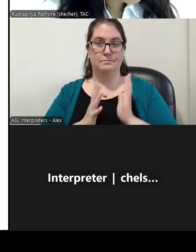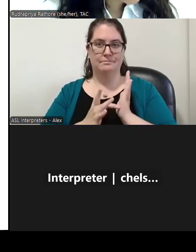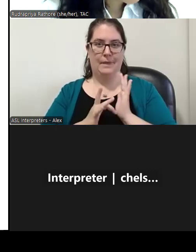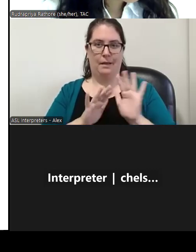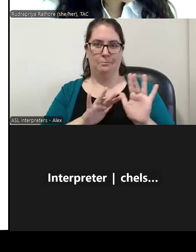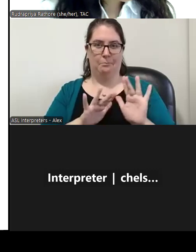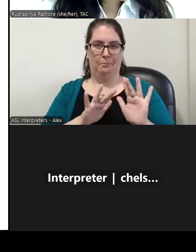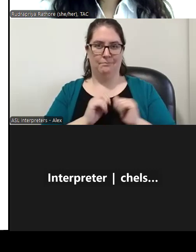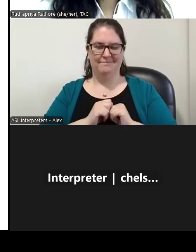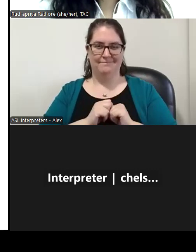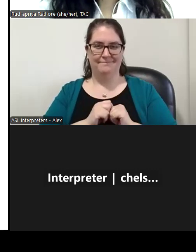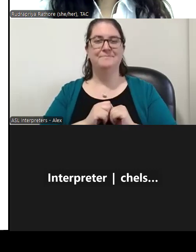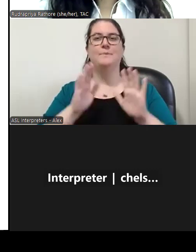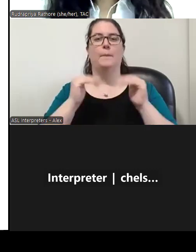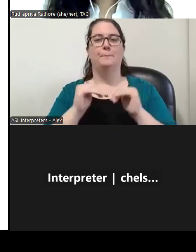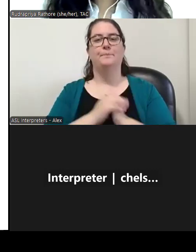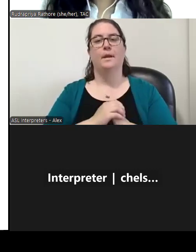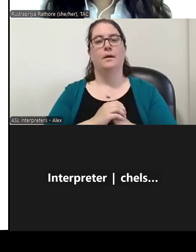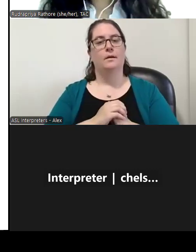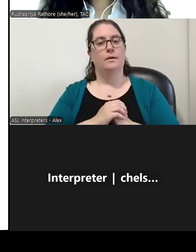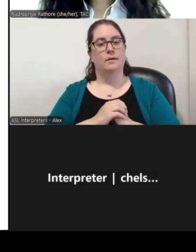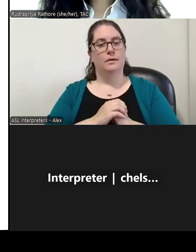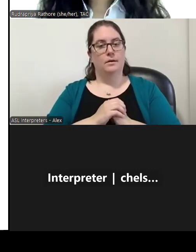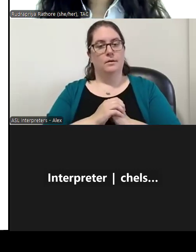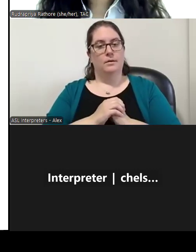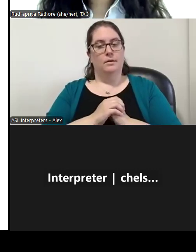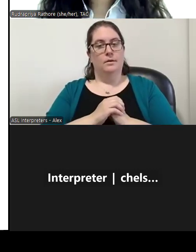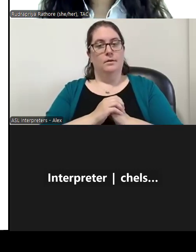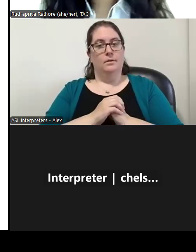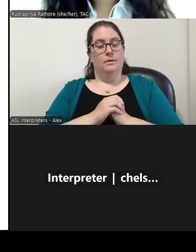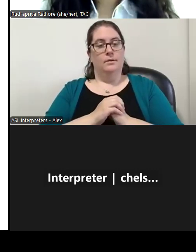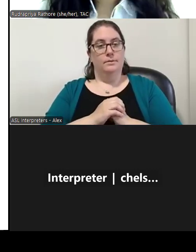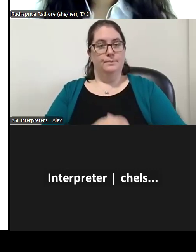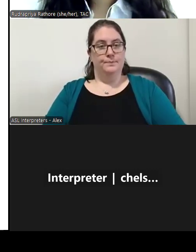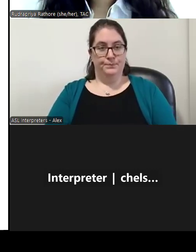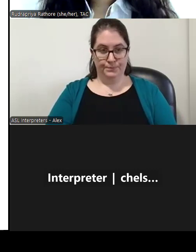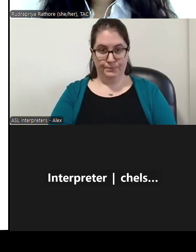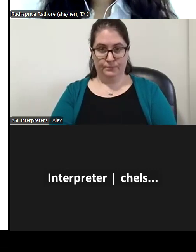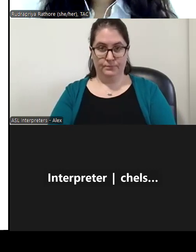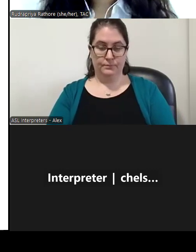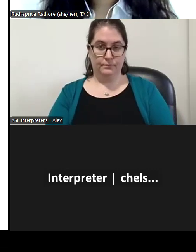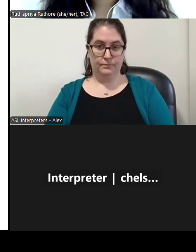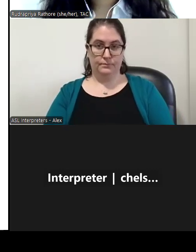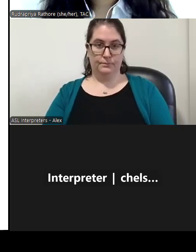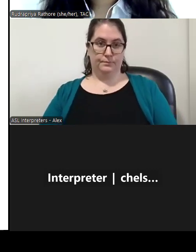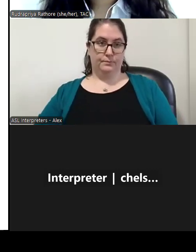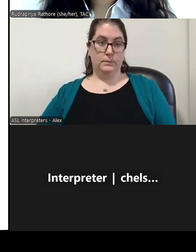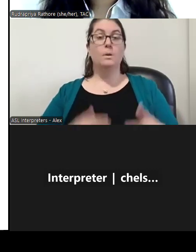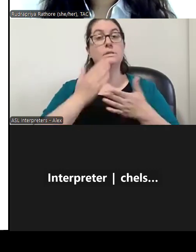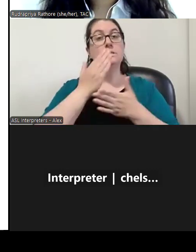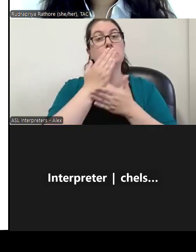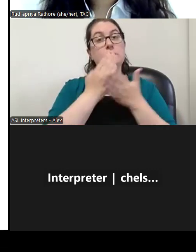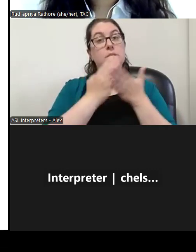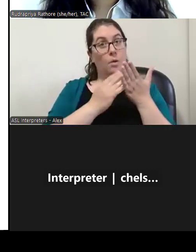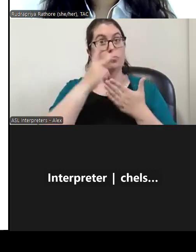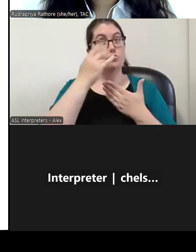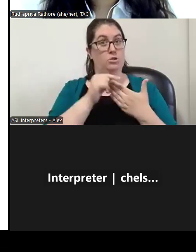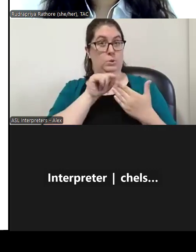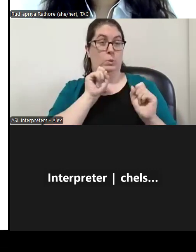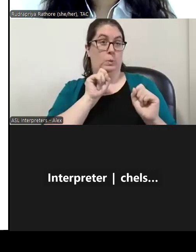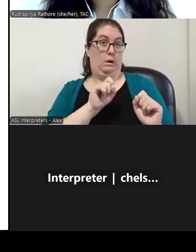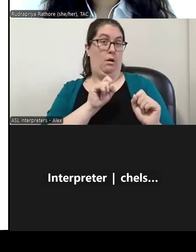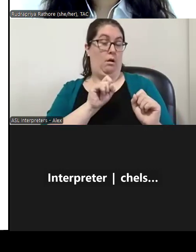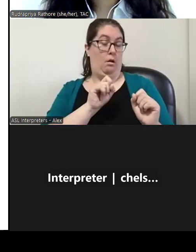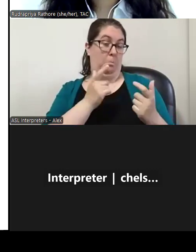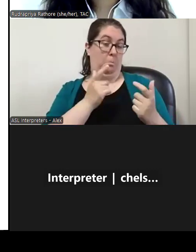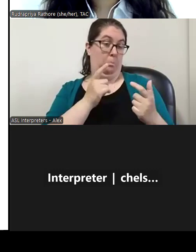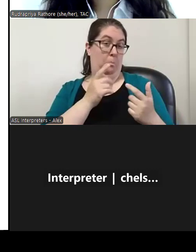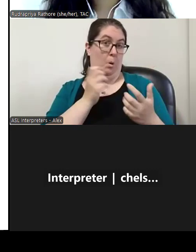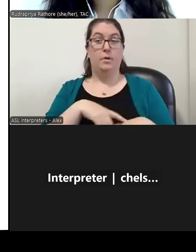so some of the projects that are eligible in this grant include graphic novels spoken